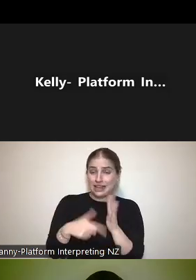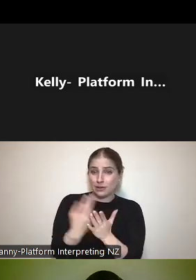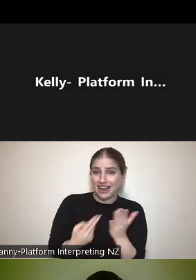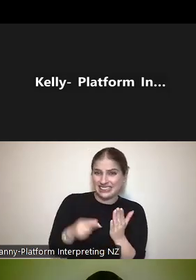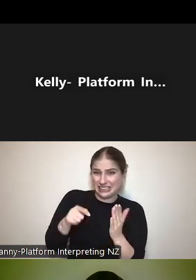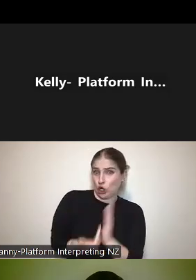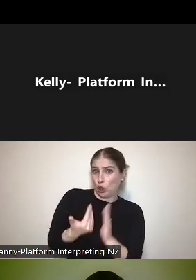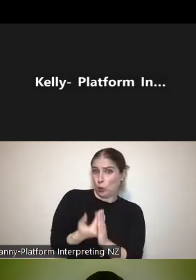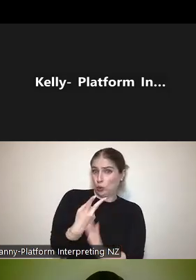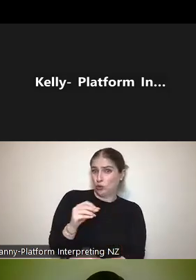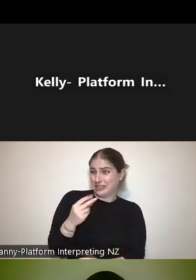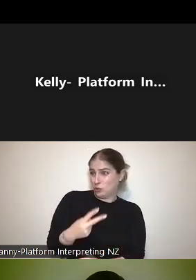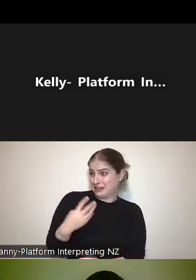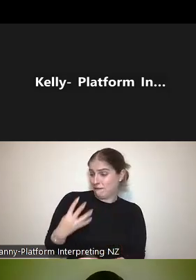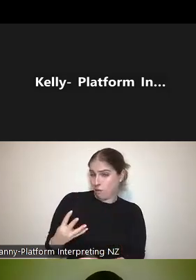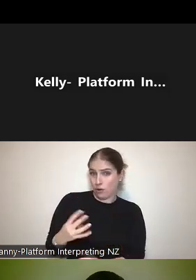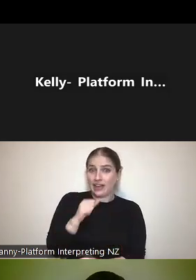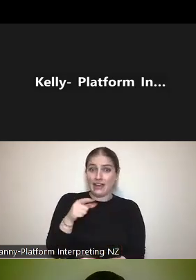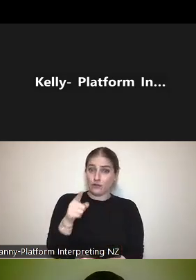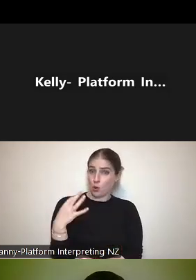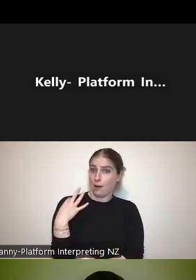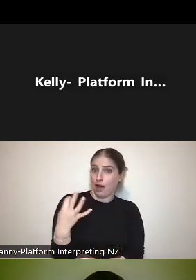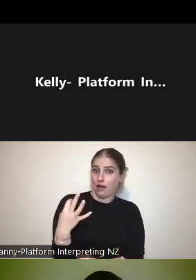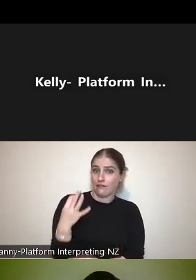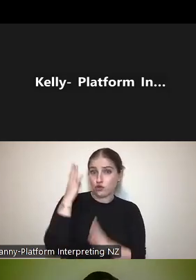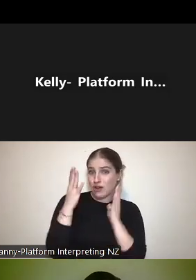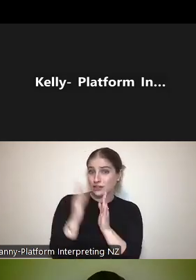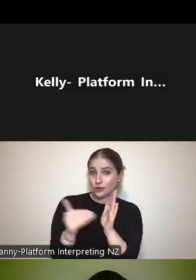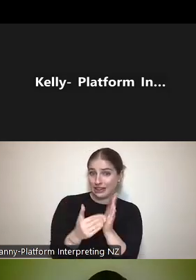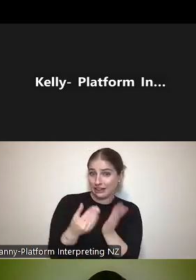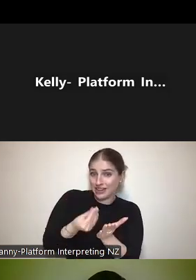If you apply for Creative New Zealand funding as an individual, and you are successful,